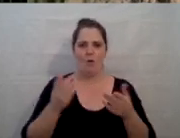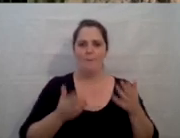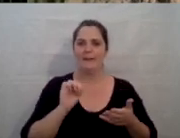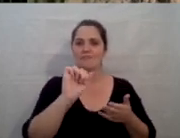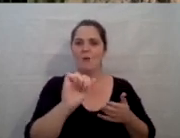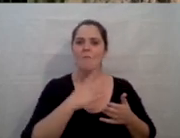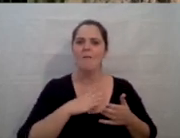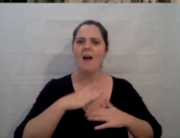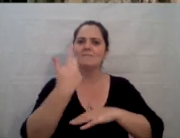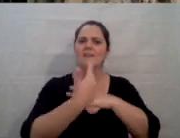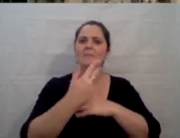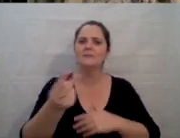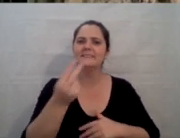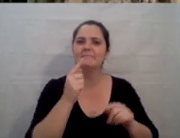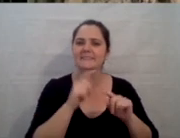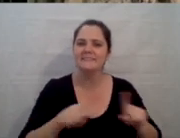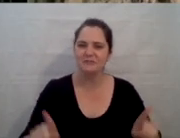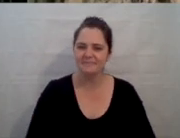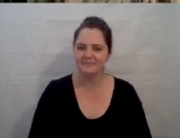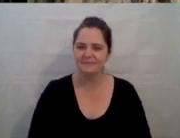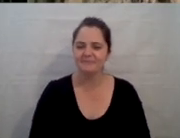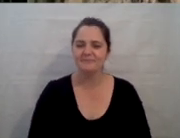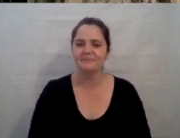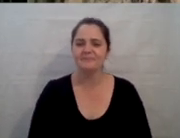and then if I come and I look at Rachel here, same thing –